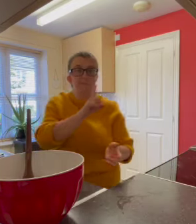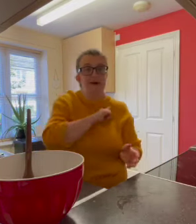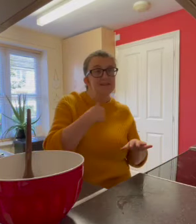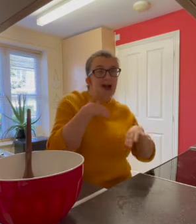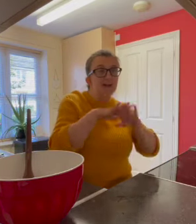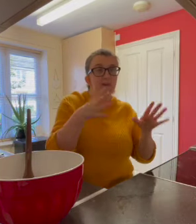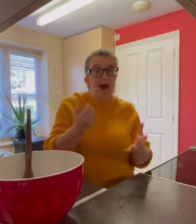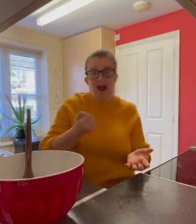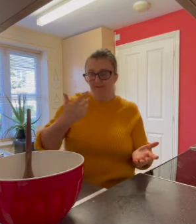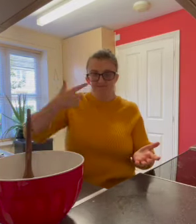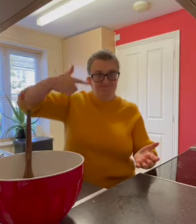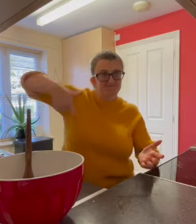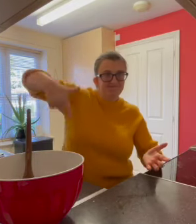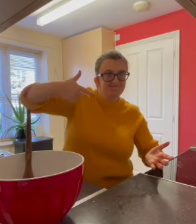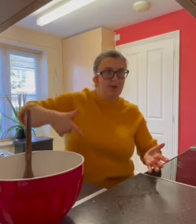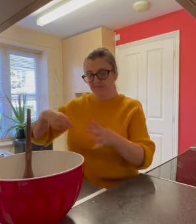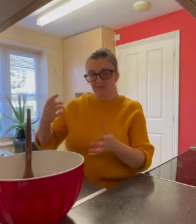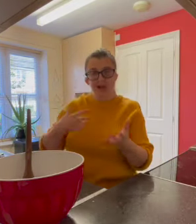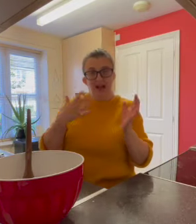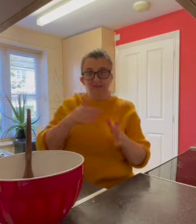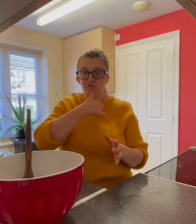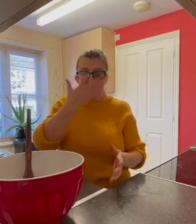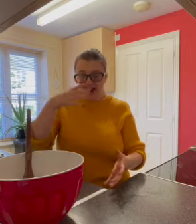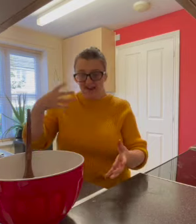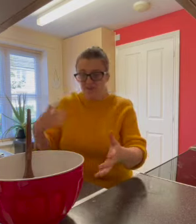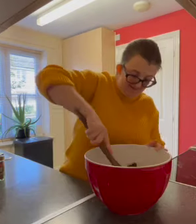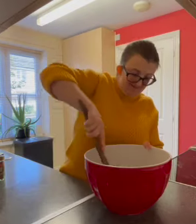I still haven't got hand electric whisk so got to use my hand...